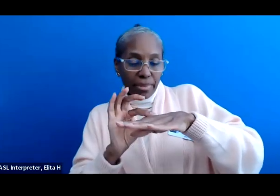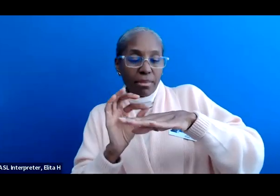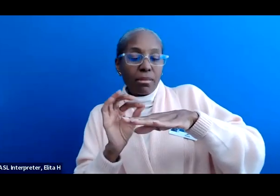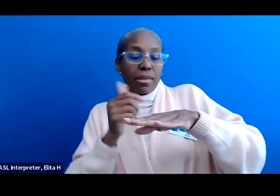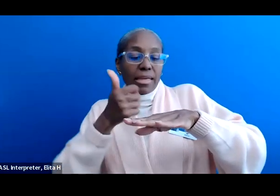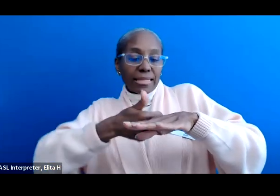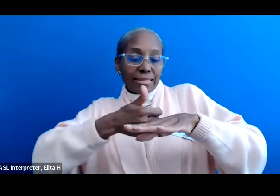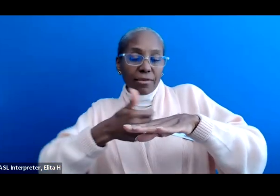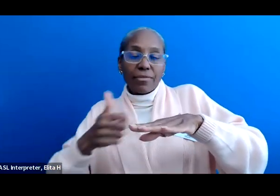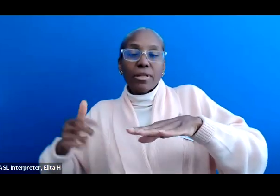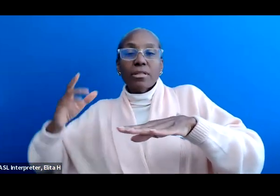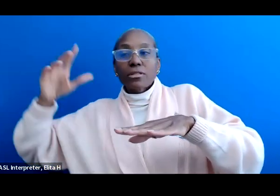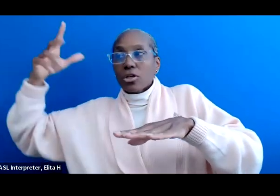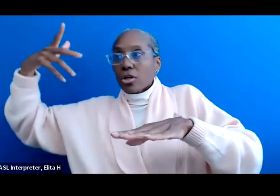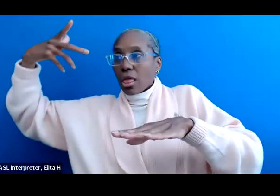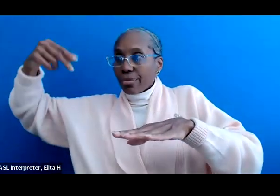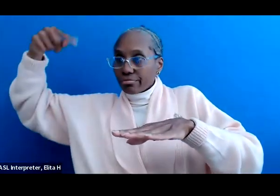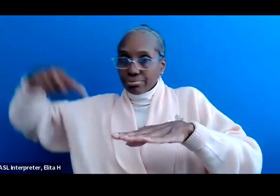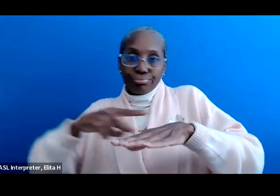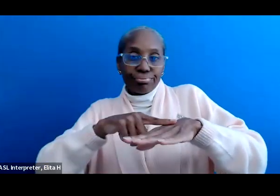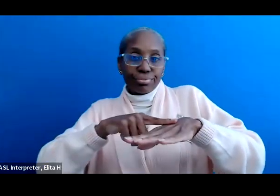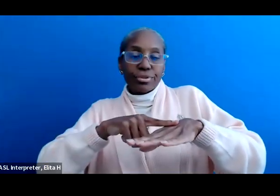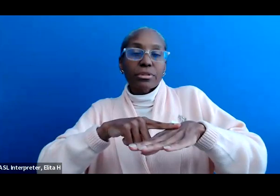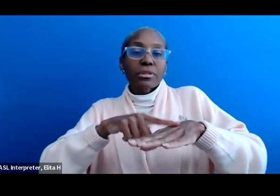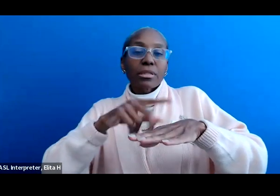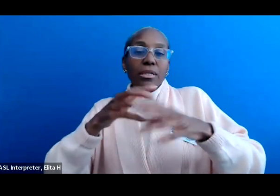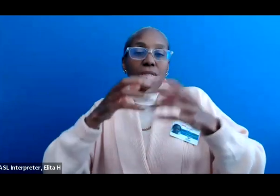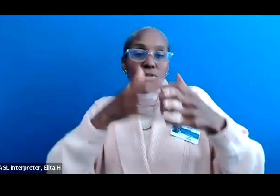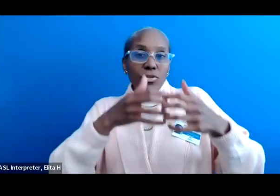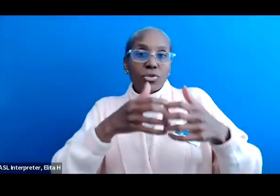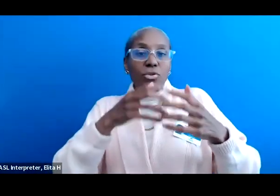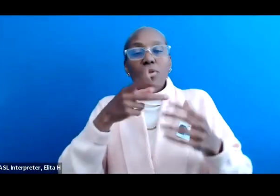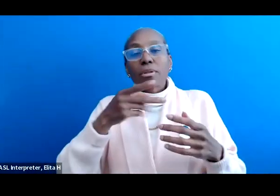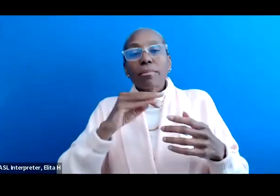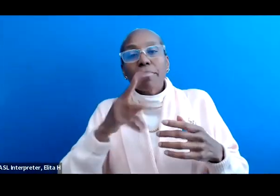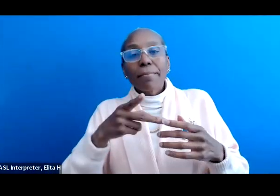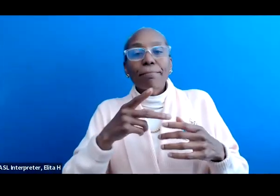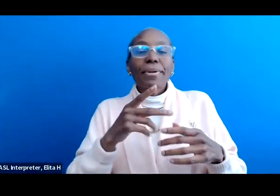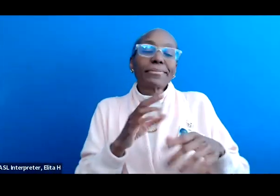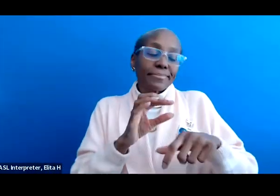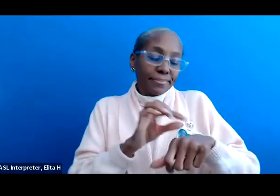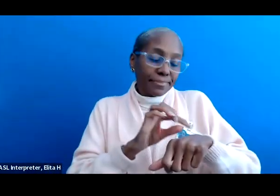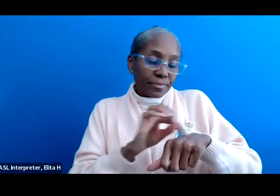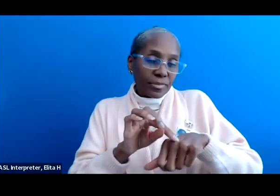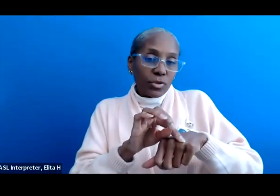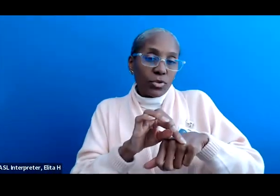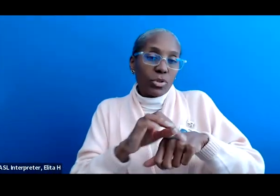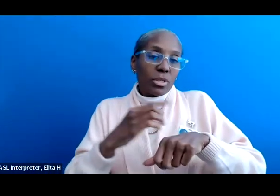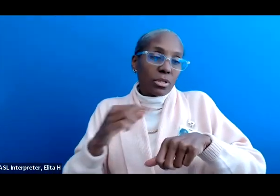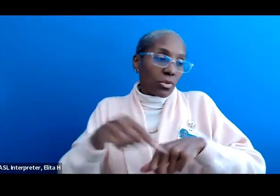It just goes through the surface of the skin to that pump. Then there's a little tube that goes from the pump around your body and